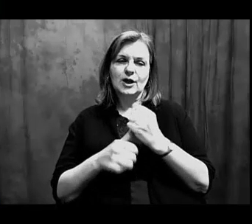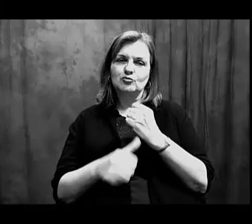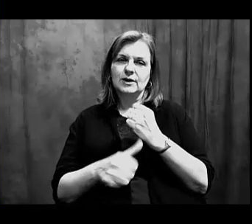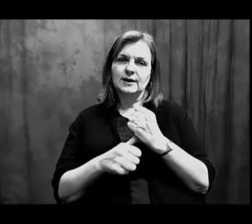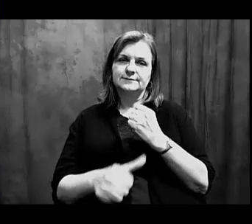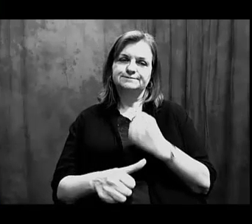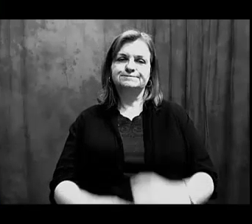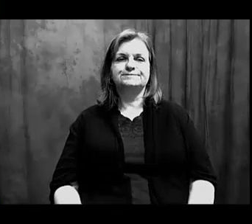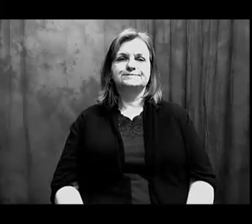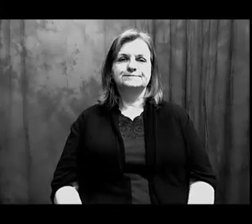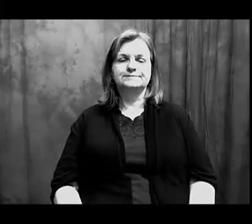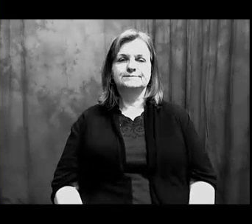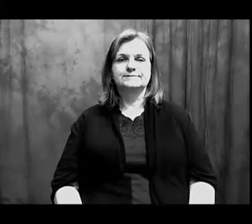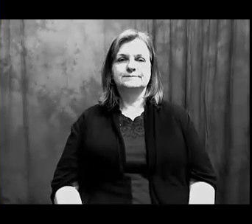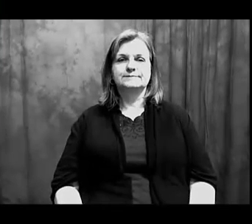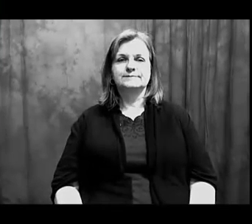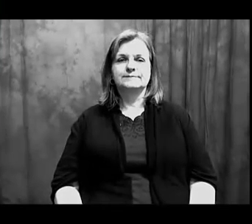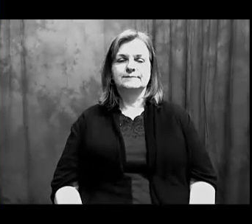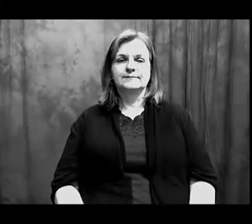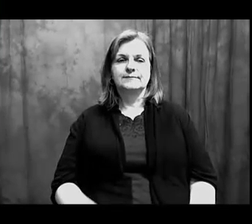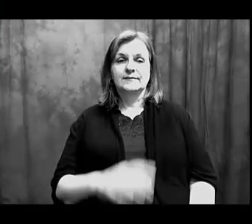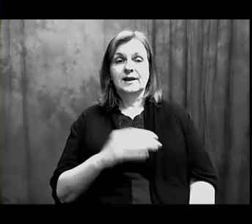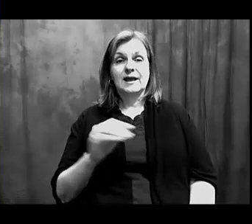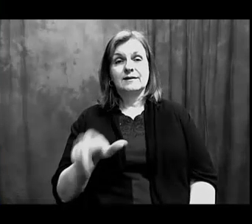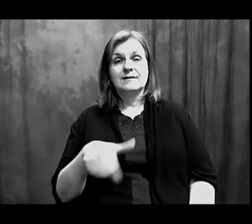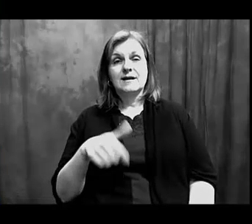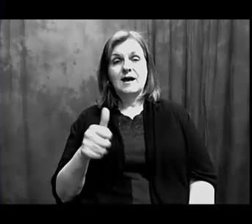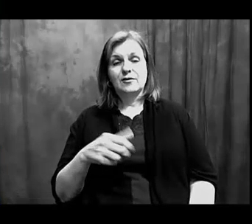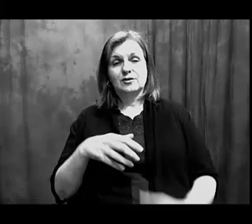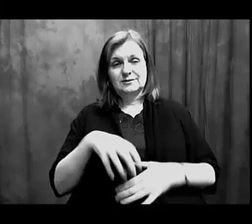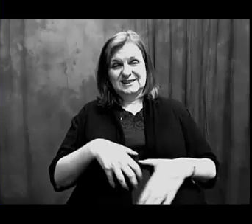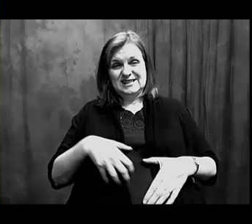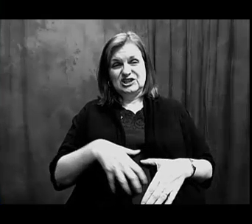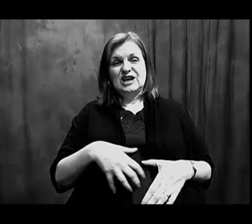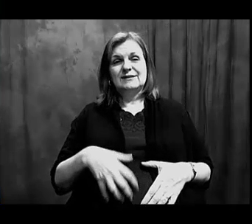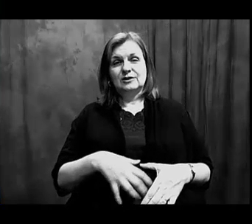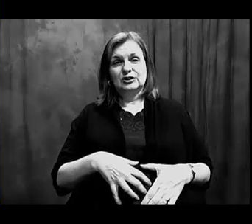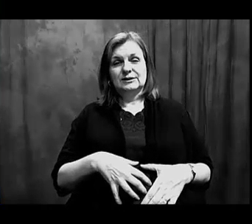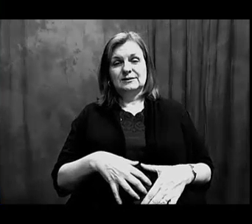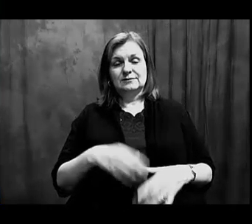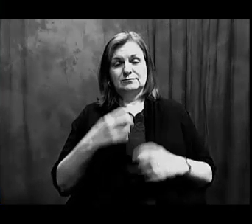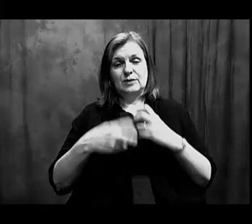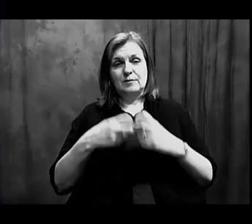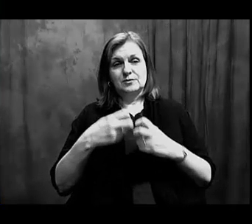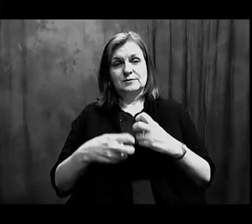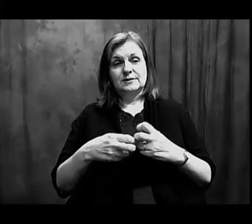and other intestinal disorders and we look at